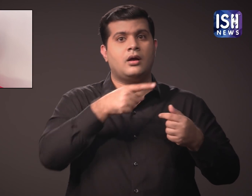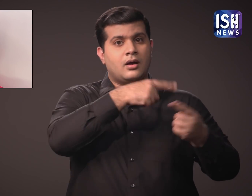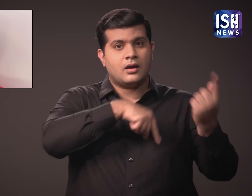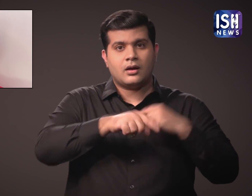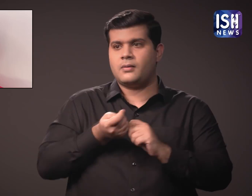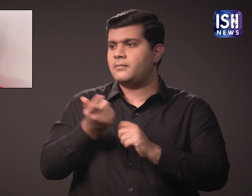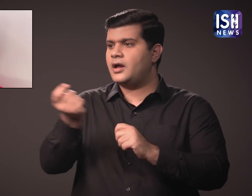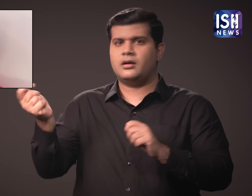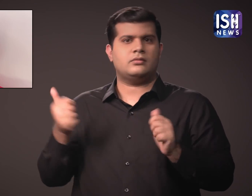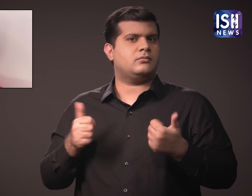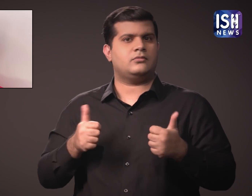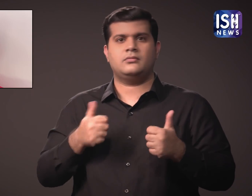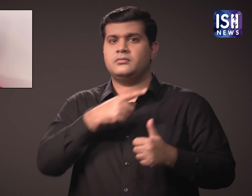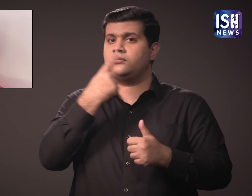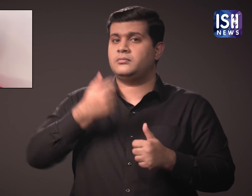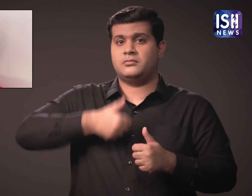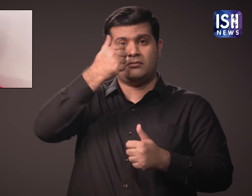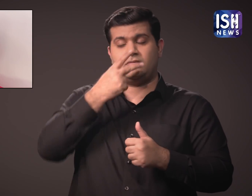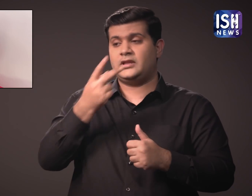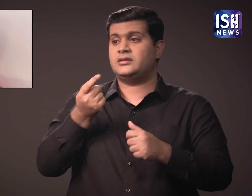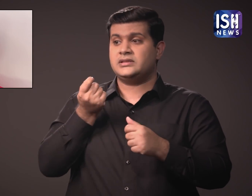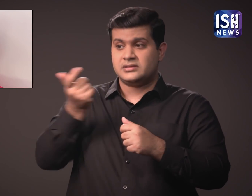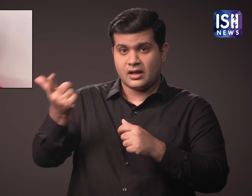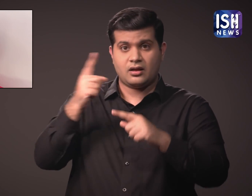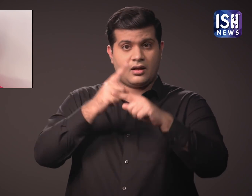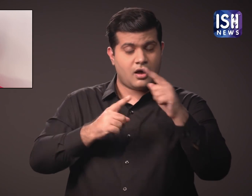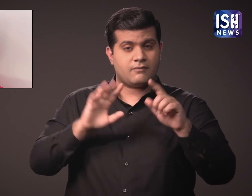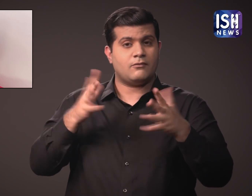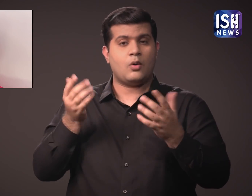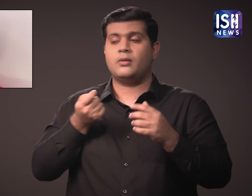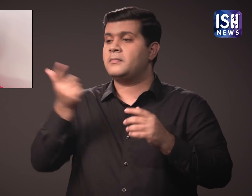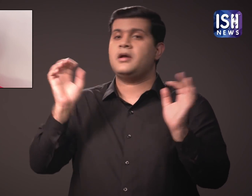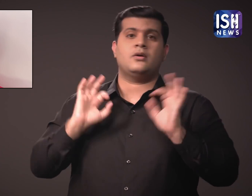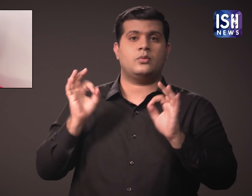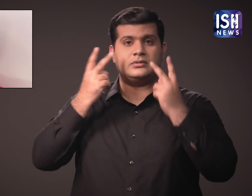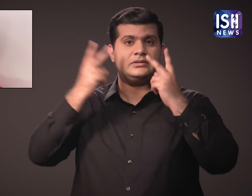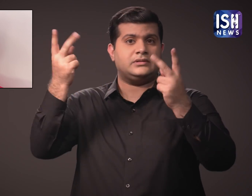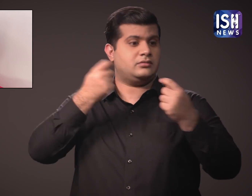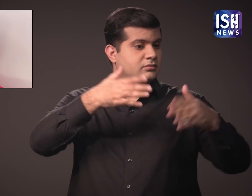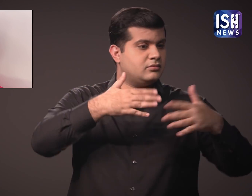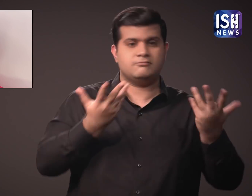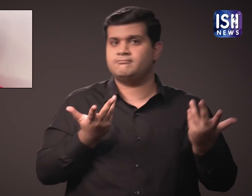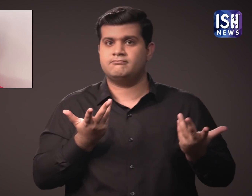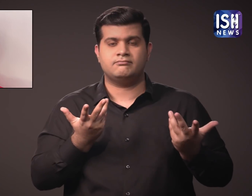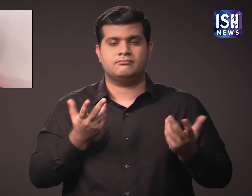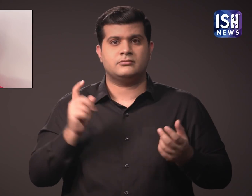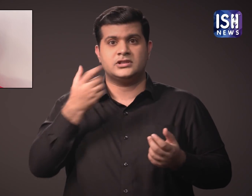Hence, his bosses weren't able to pay him. Chirag would either be paid half his salary or none at all.